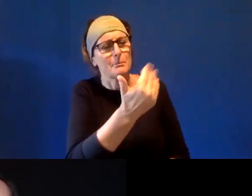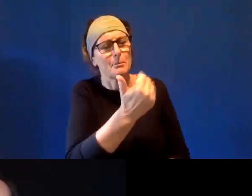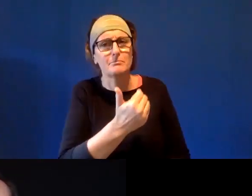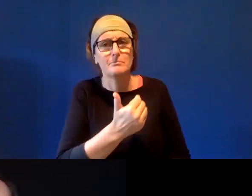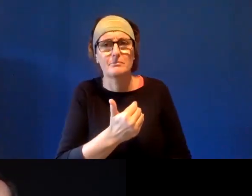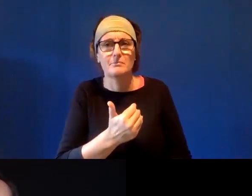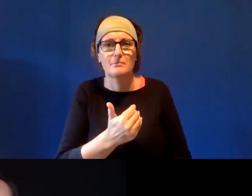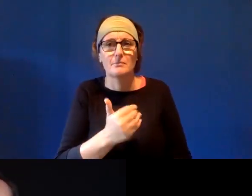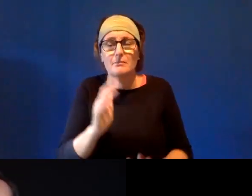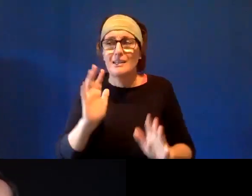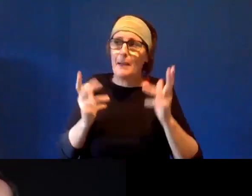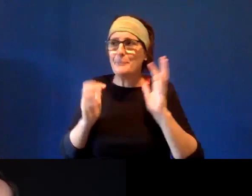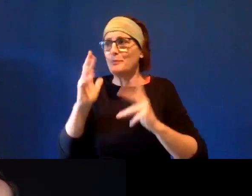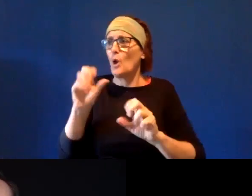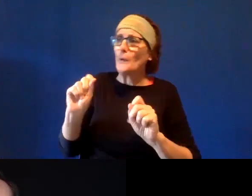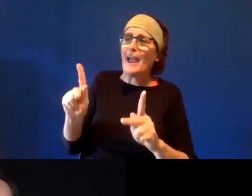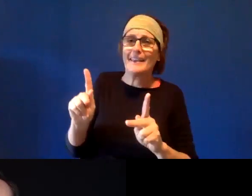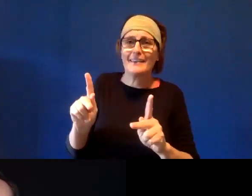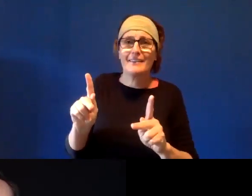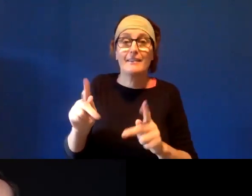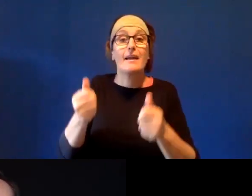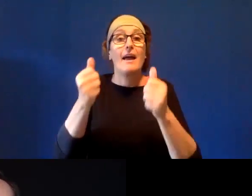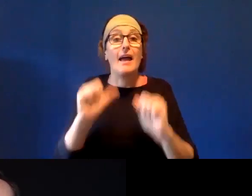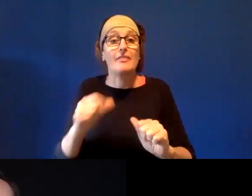I can I have went oh, OK. What I have decided is every Monday,